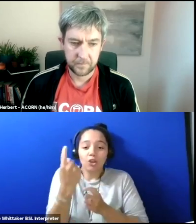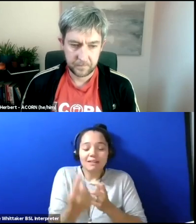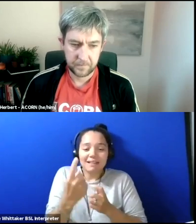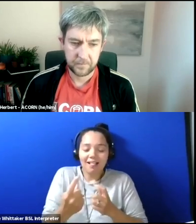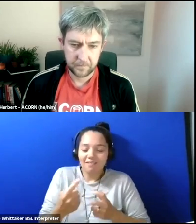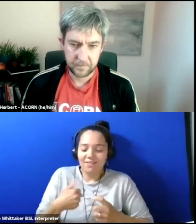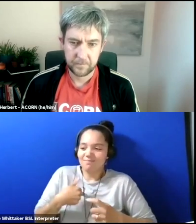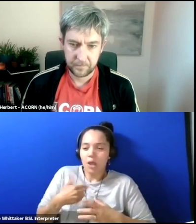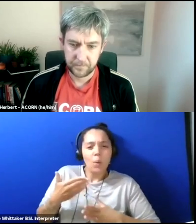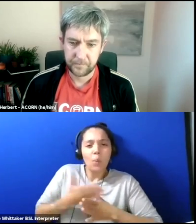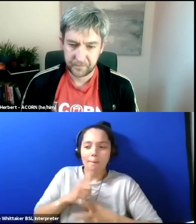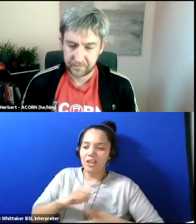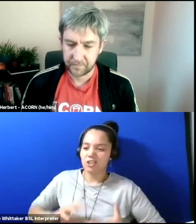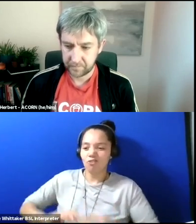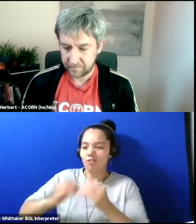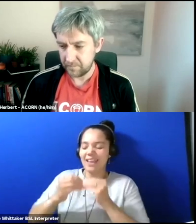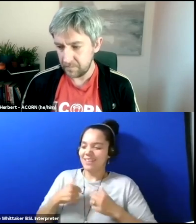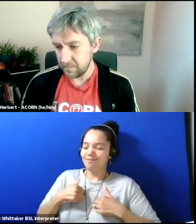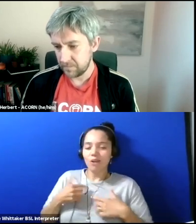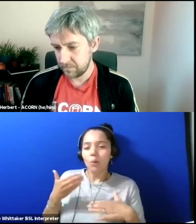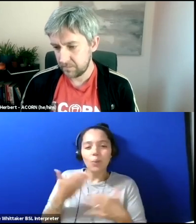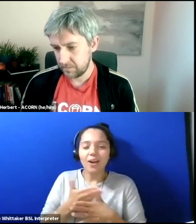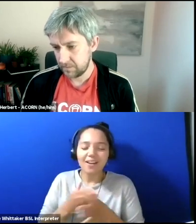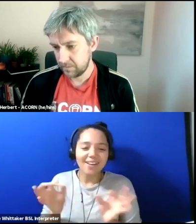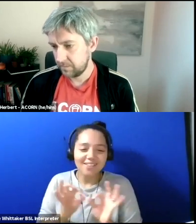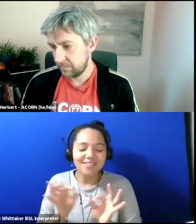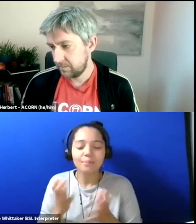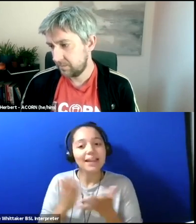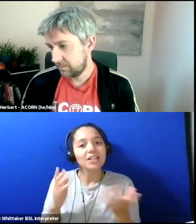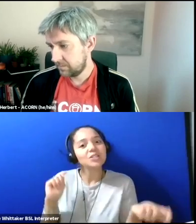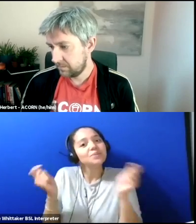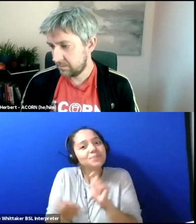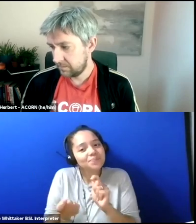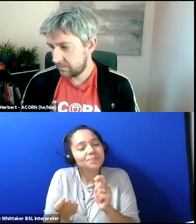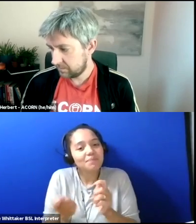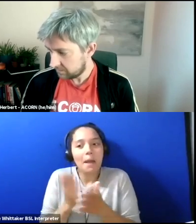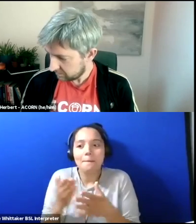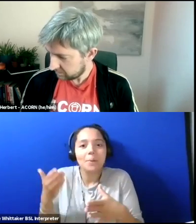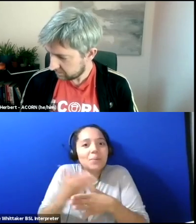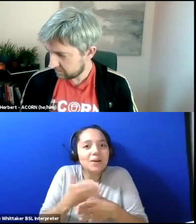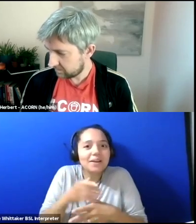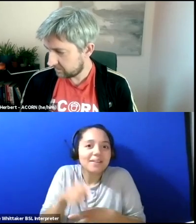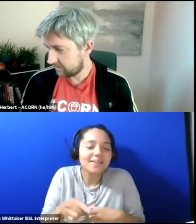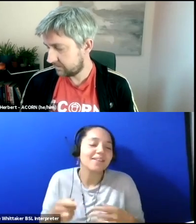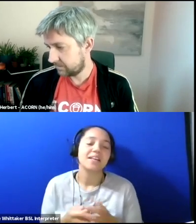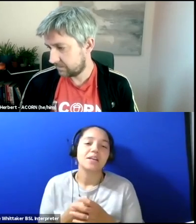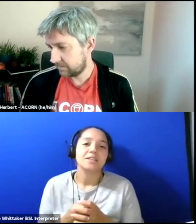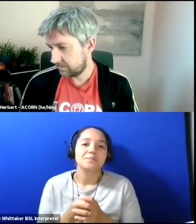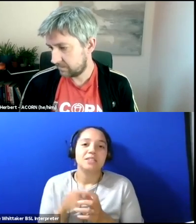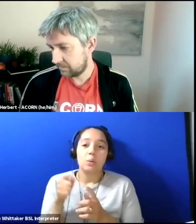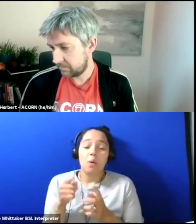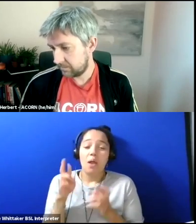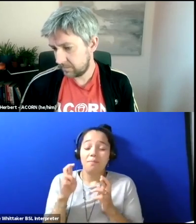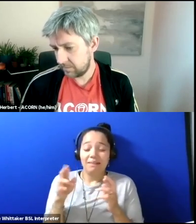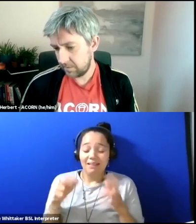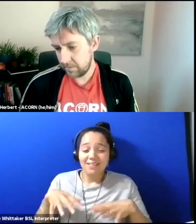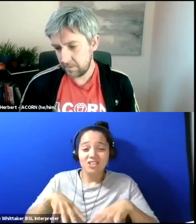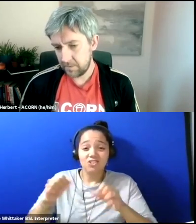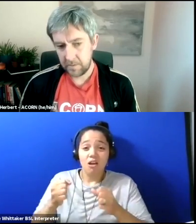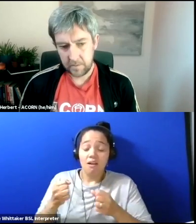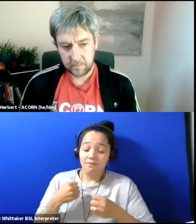But what I find really interesting is to re-inject this thought into our jobs and